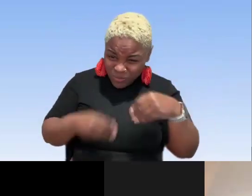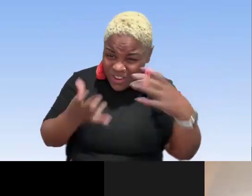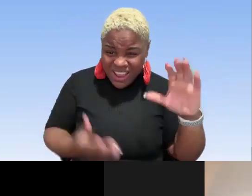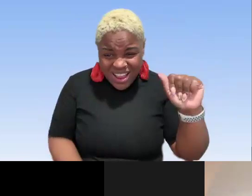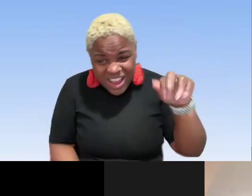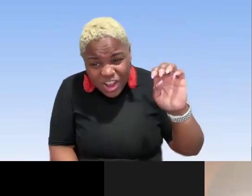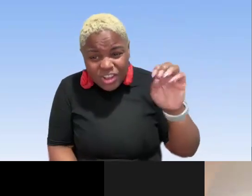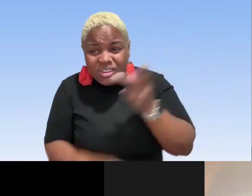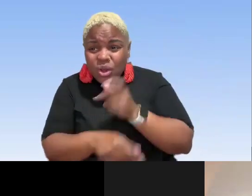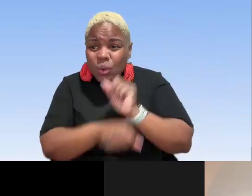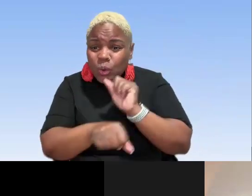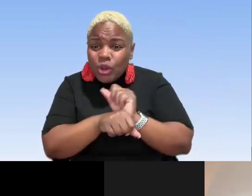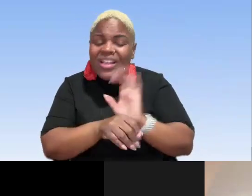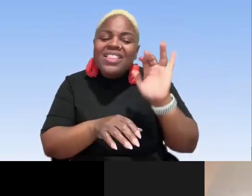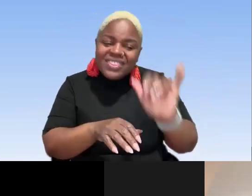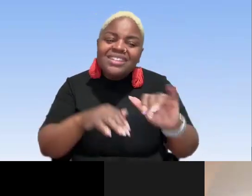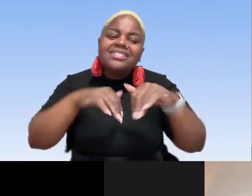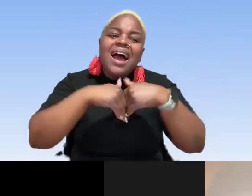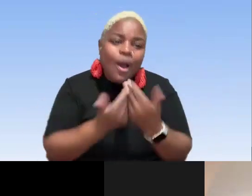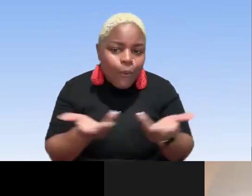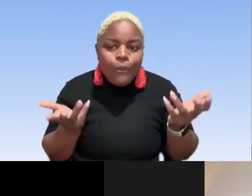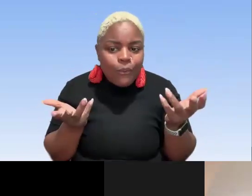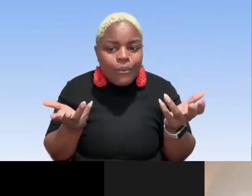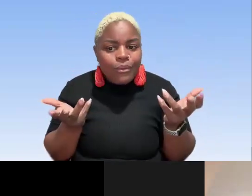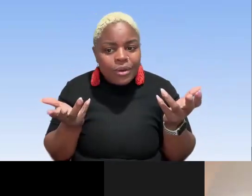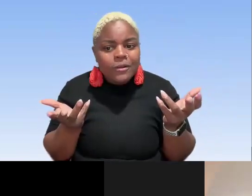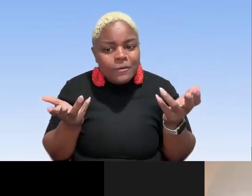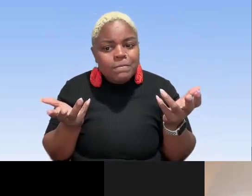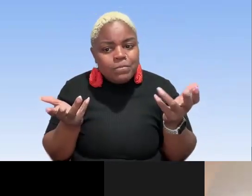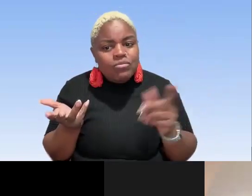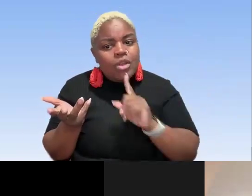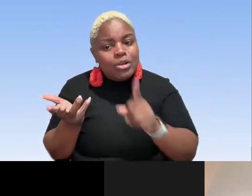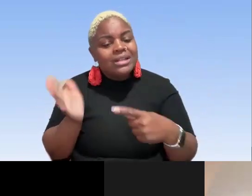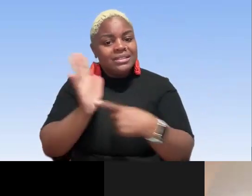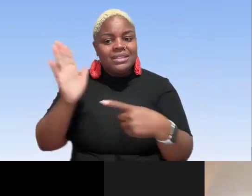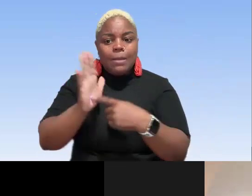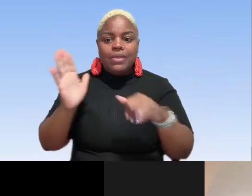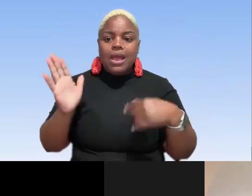Well, you know, as an example, I care for a loved one